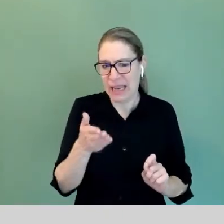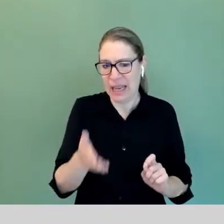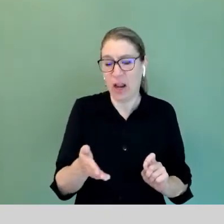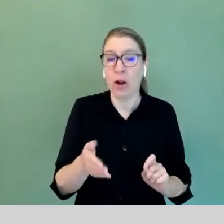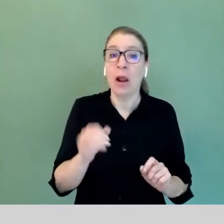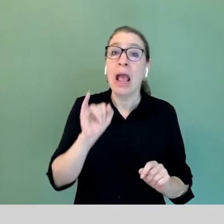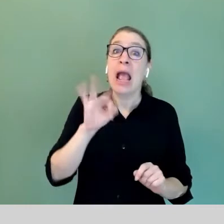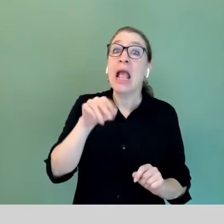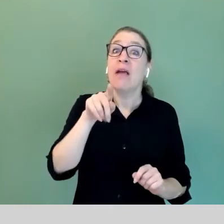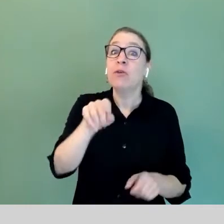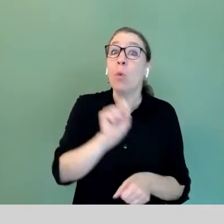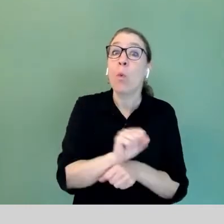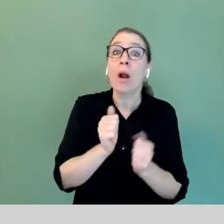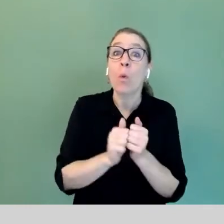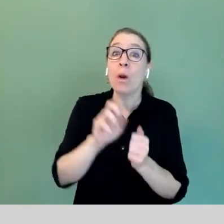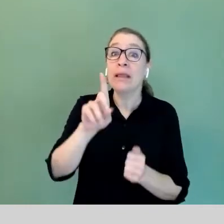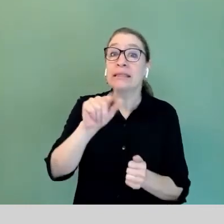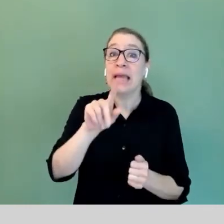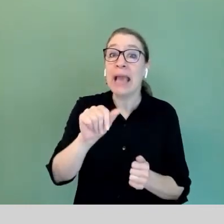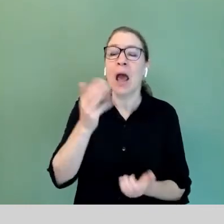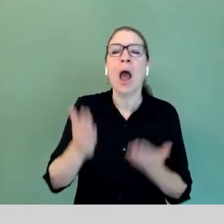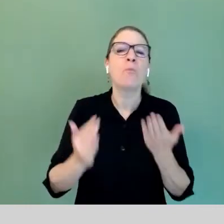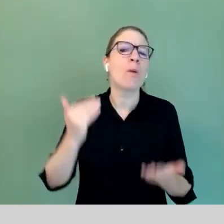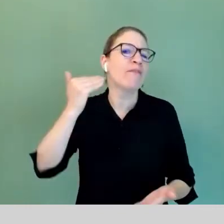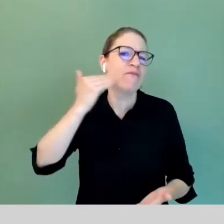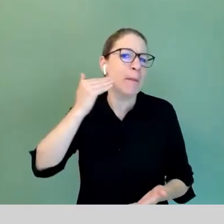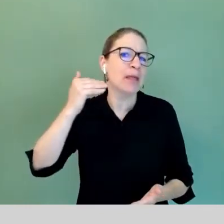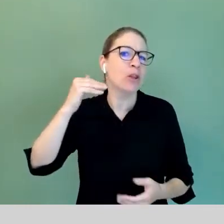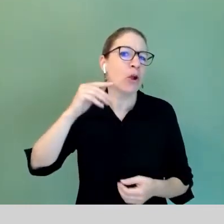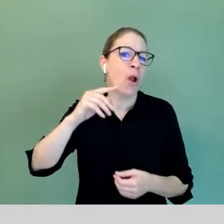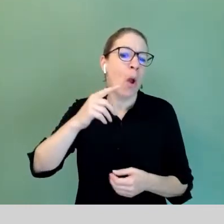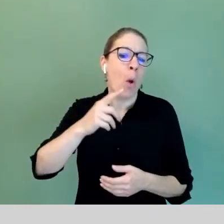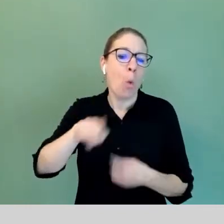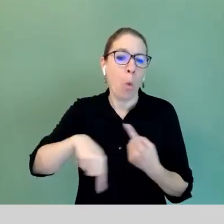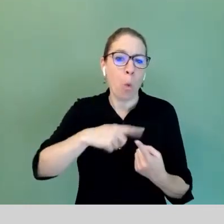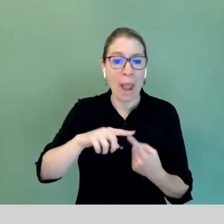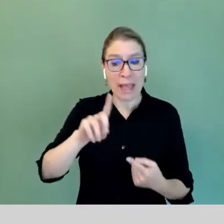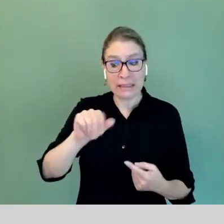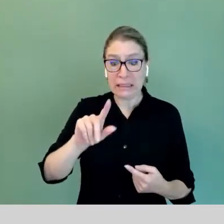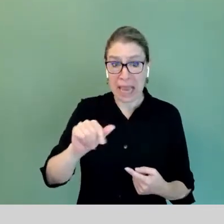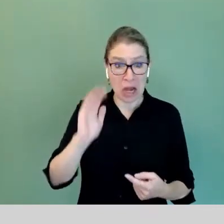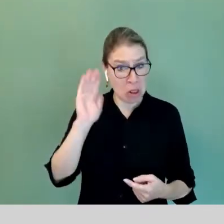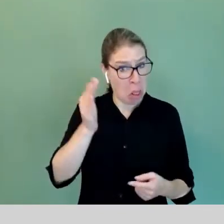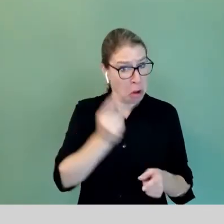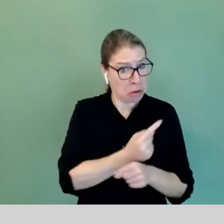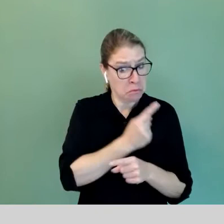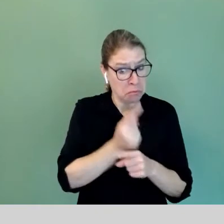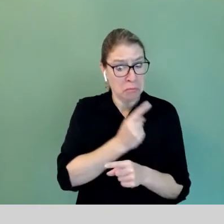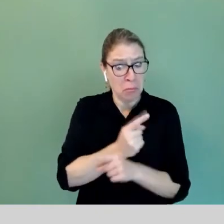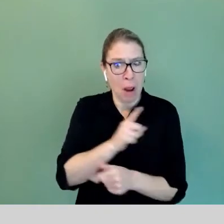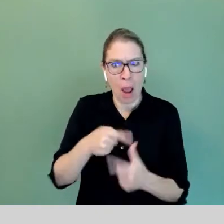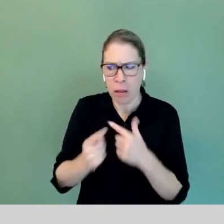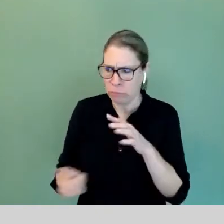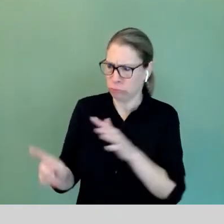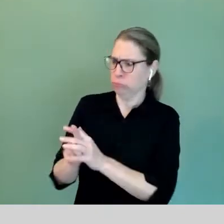Anyone who's worked with data is probably familiar with the phenomenon of having data looks pretty reasonable and all of a sudden, you have values